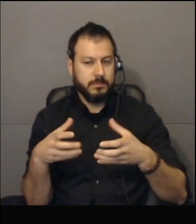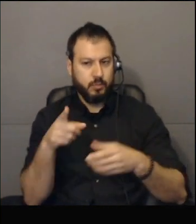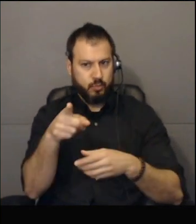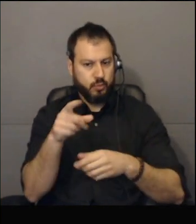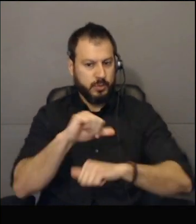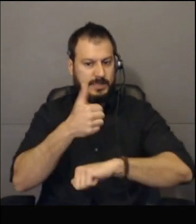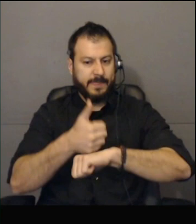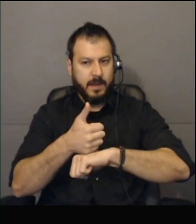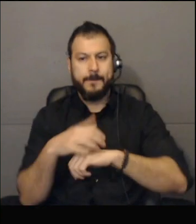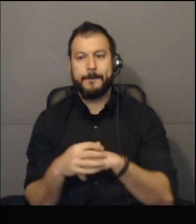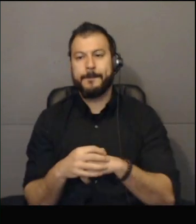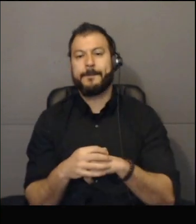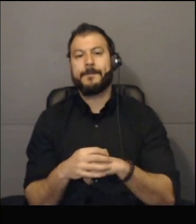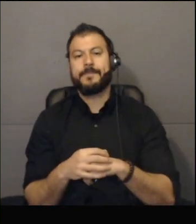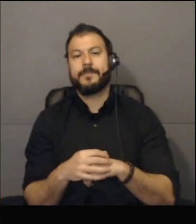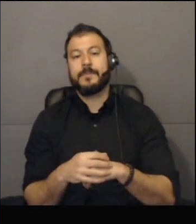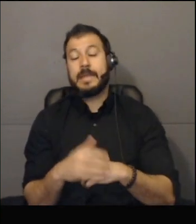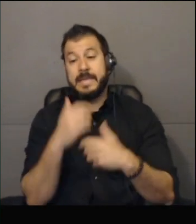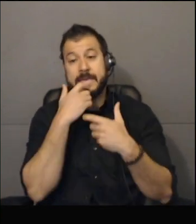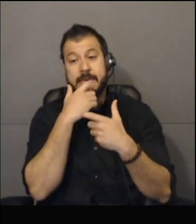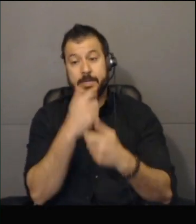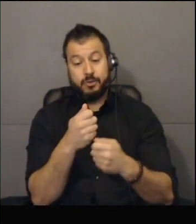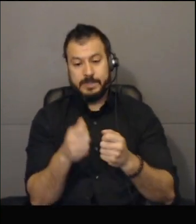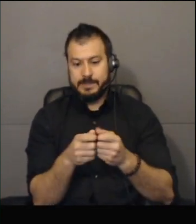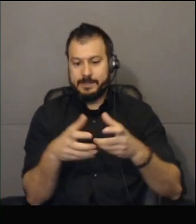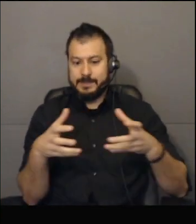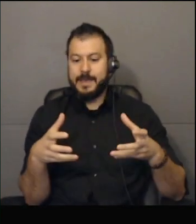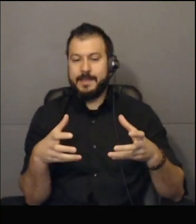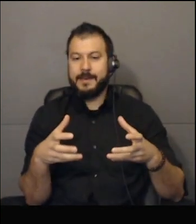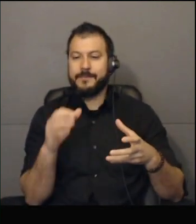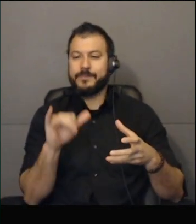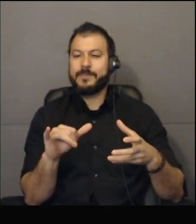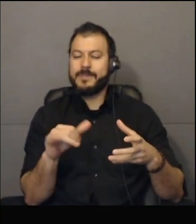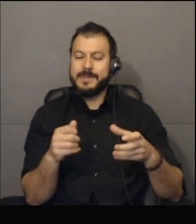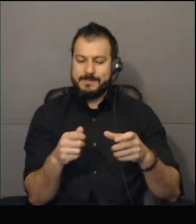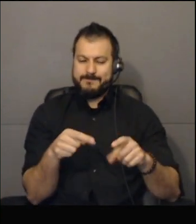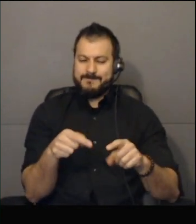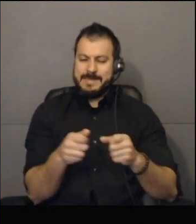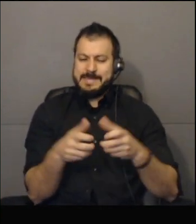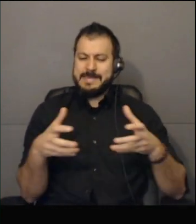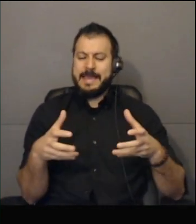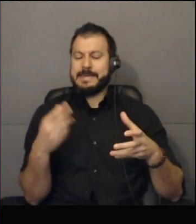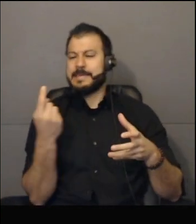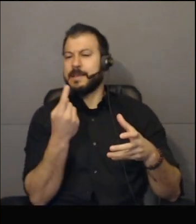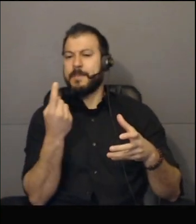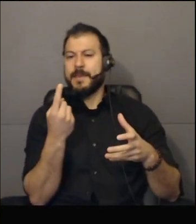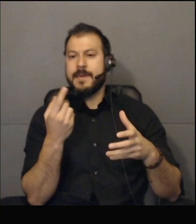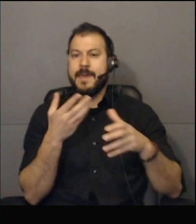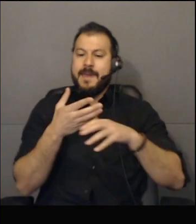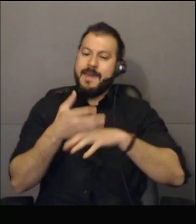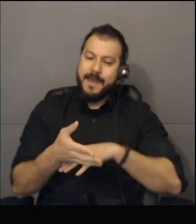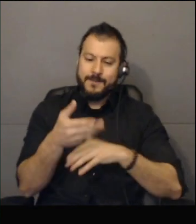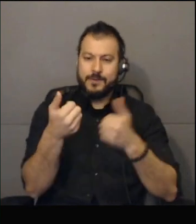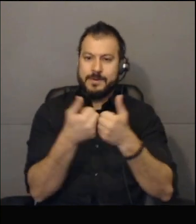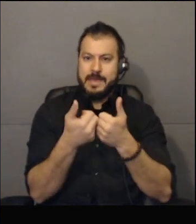The interesting thing about scaling game service is that scaling is something you think about after your game is running